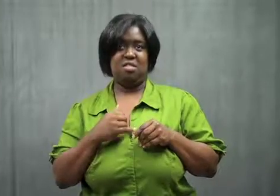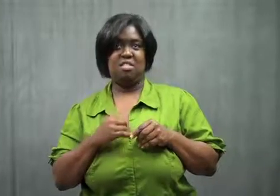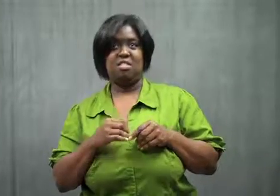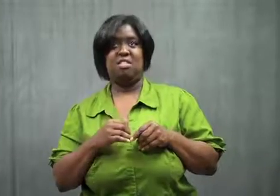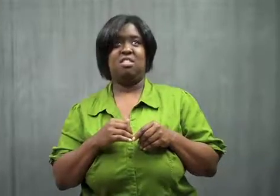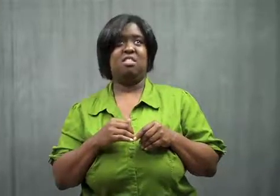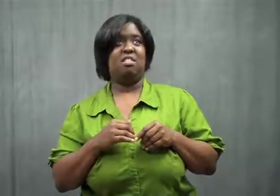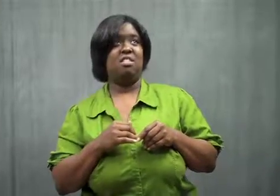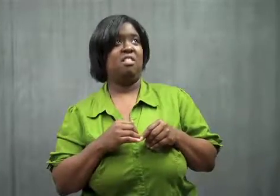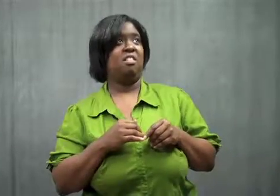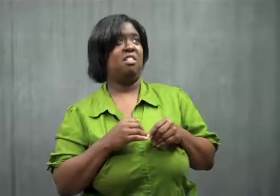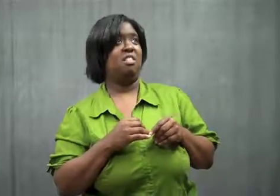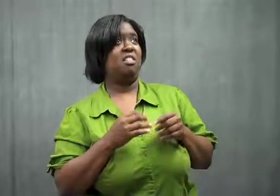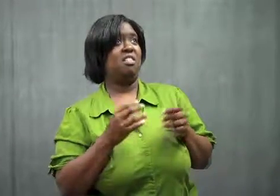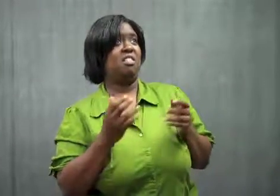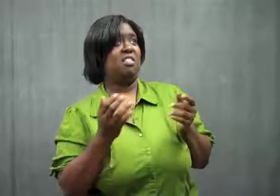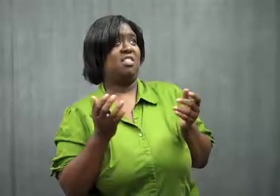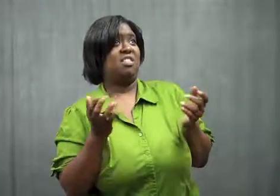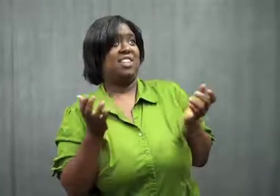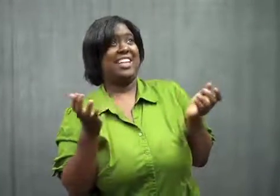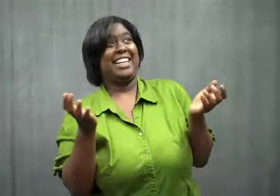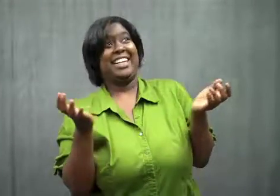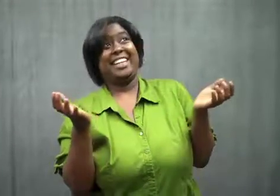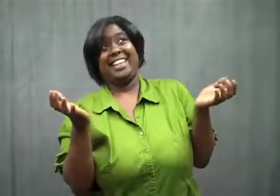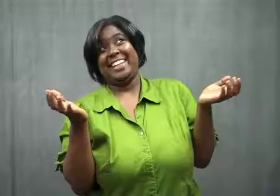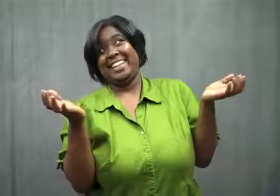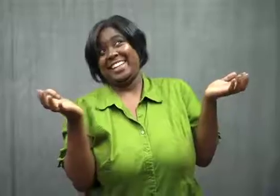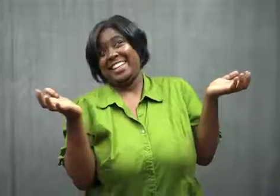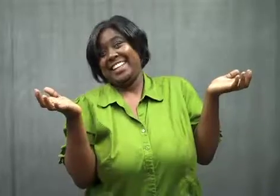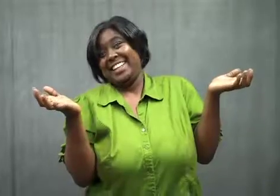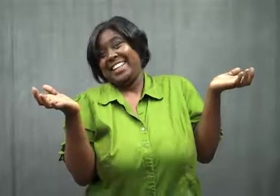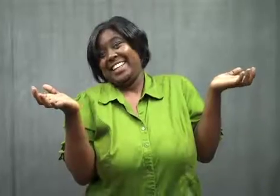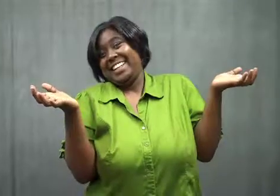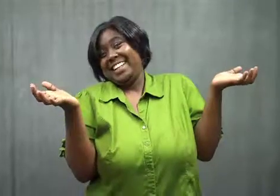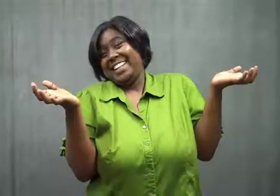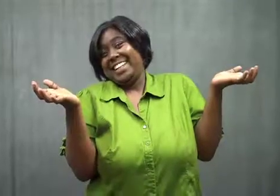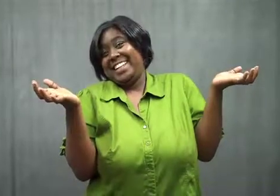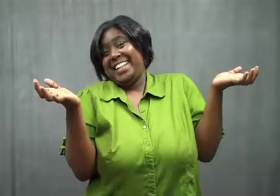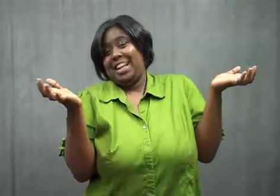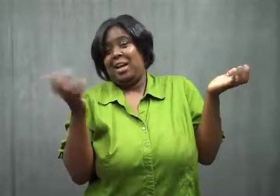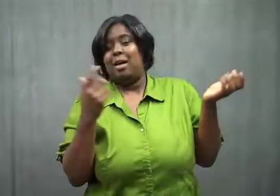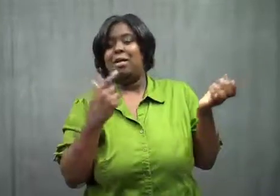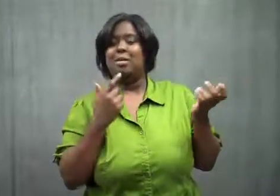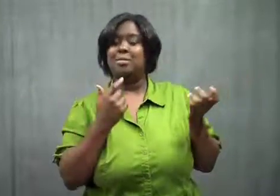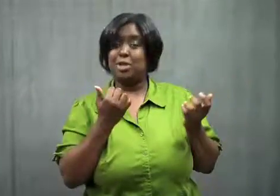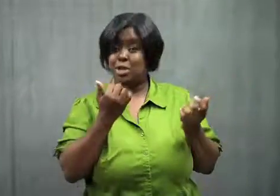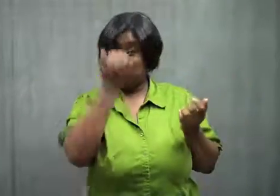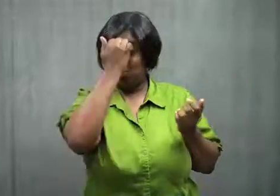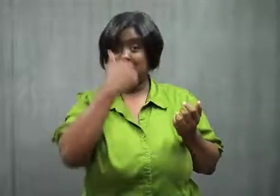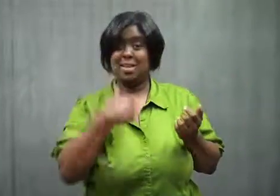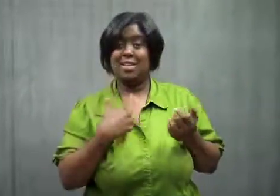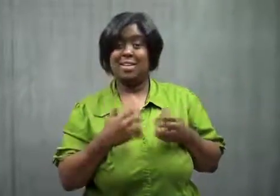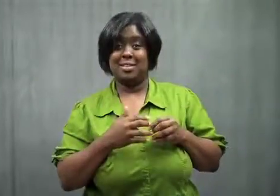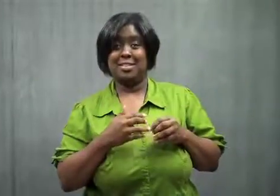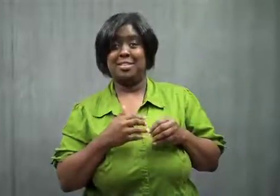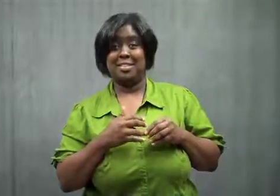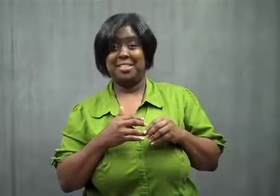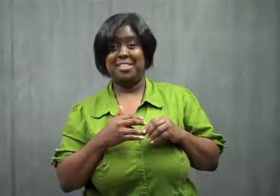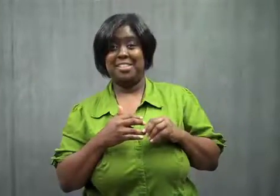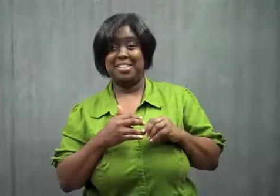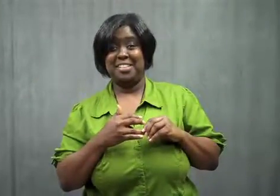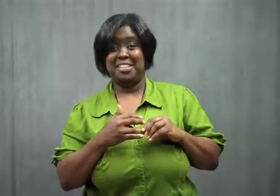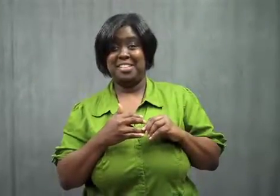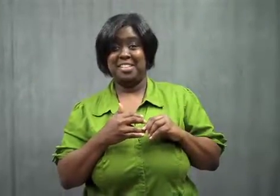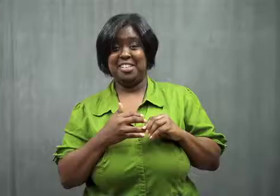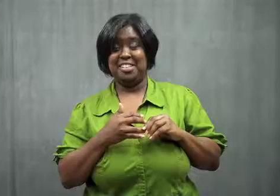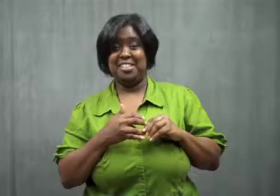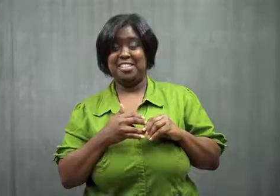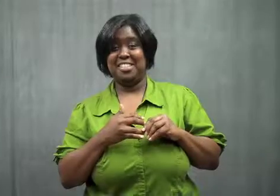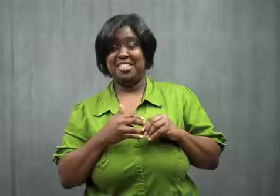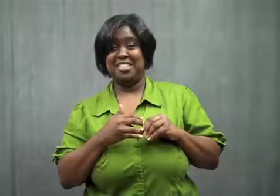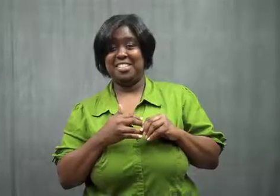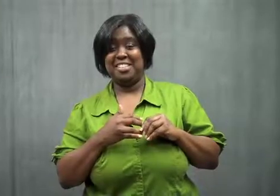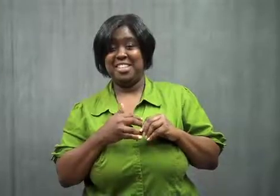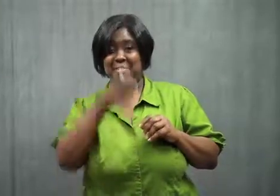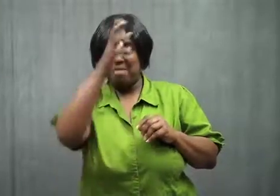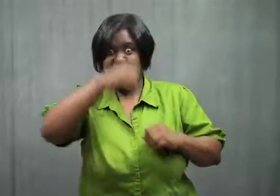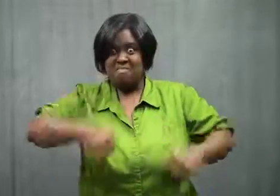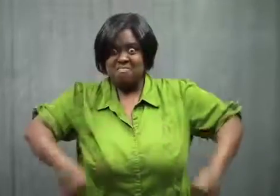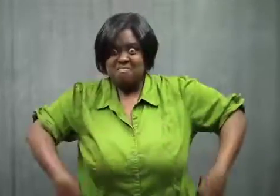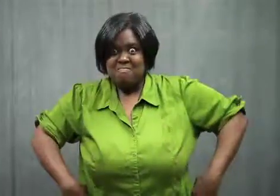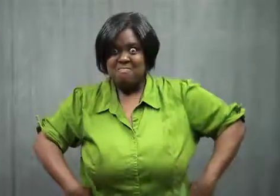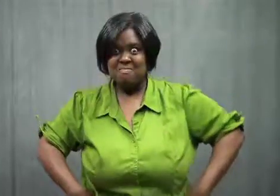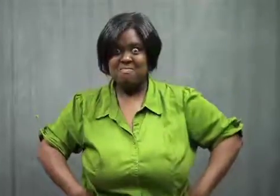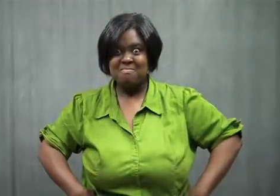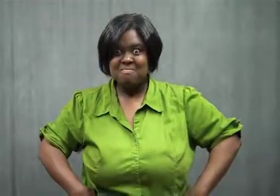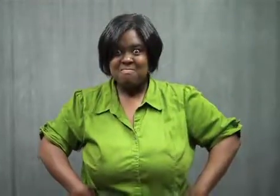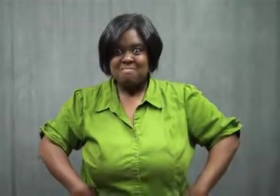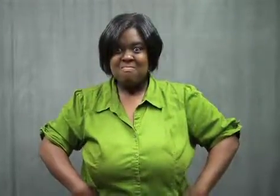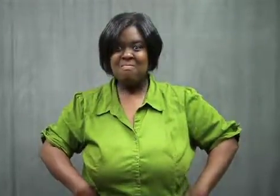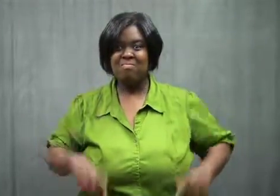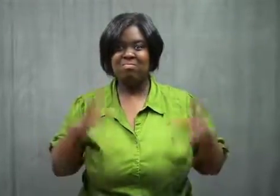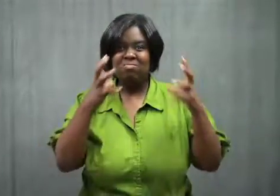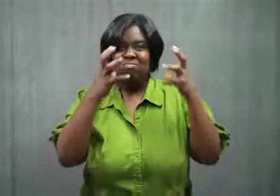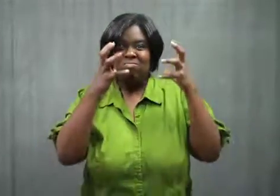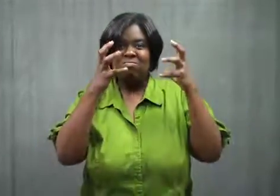I looked at the guy and sheepishly shrugged and smiled. That was really dumb of me.